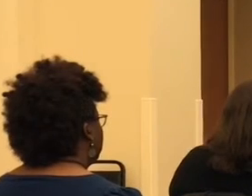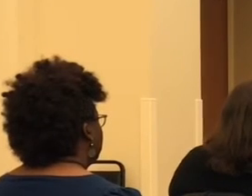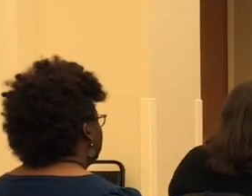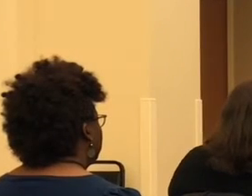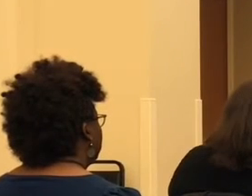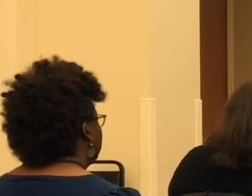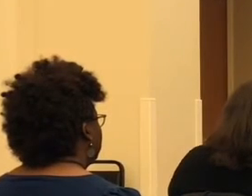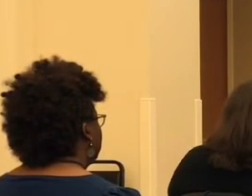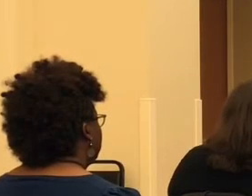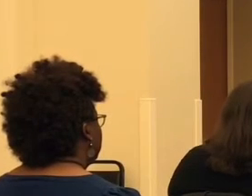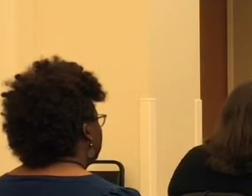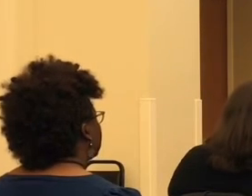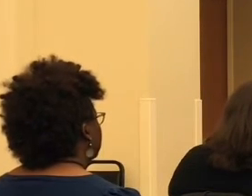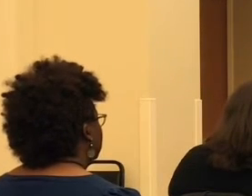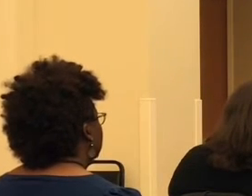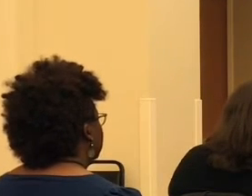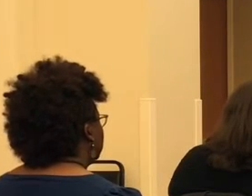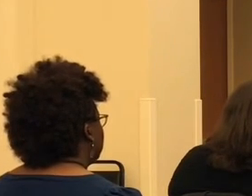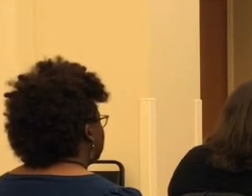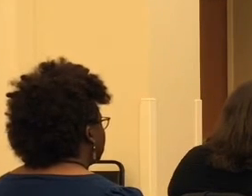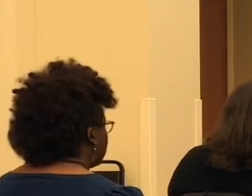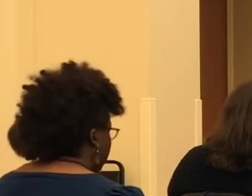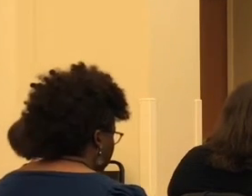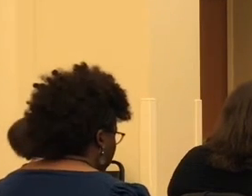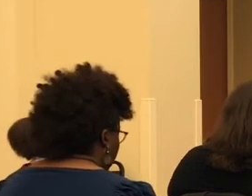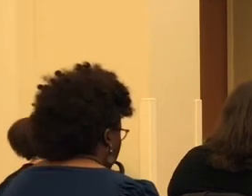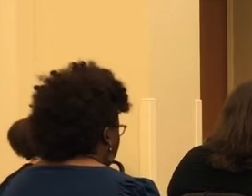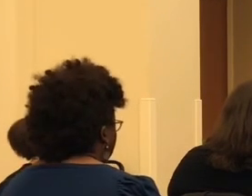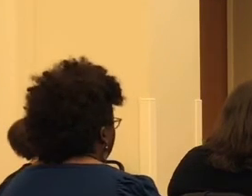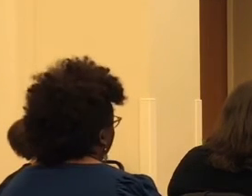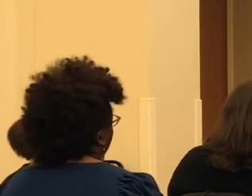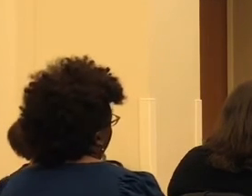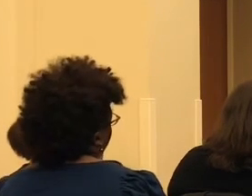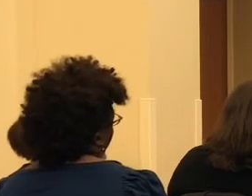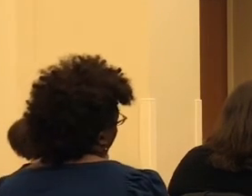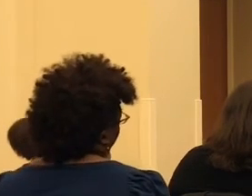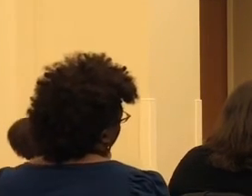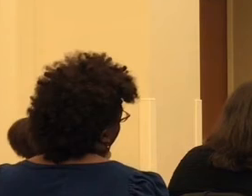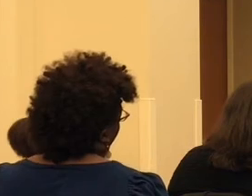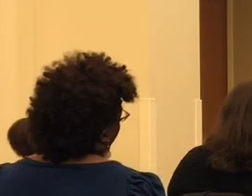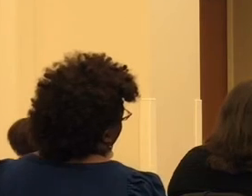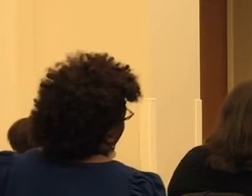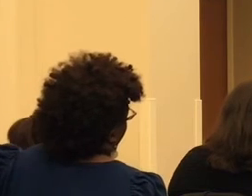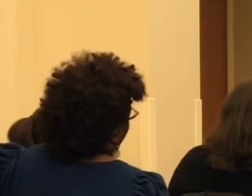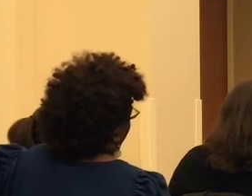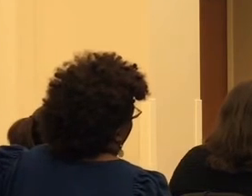Plays a different sound and that's the same in sign language if you a feature of ASL - each finger